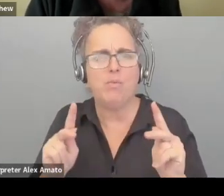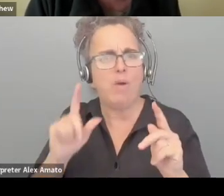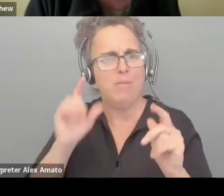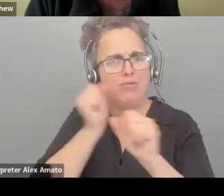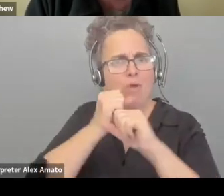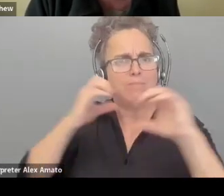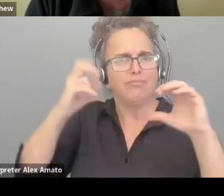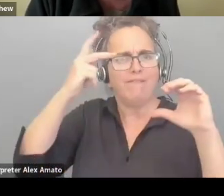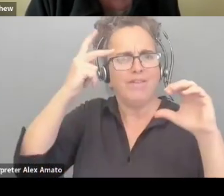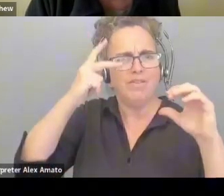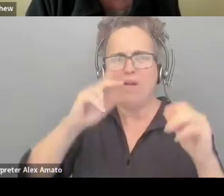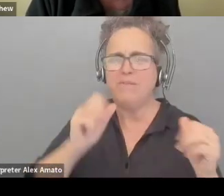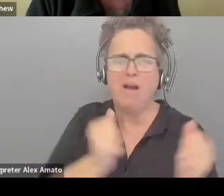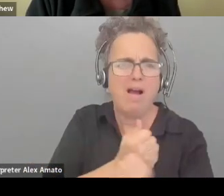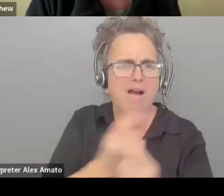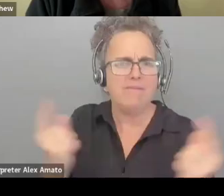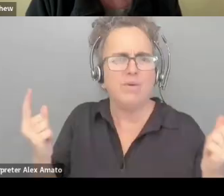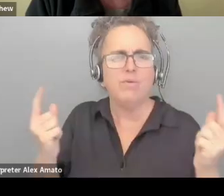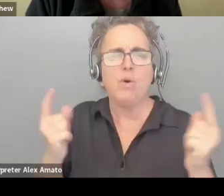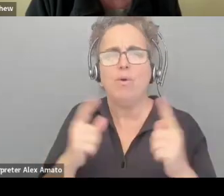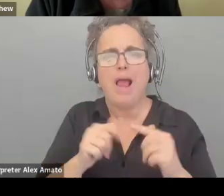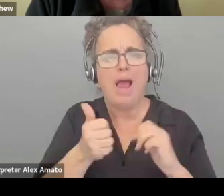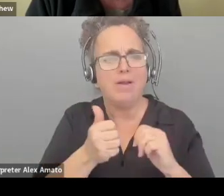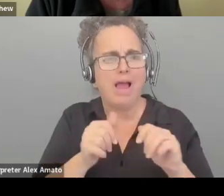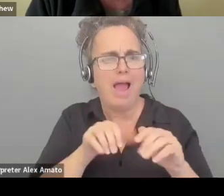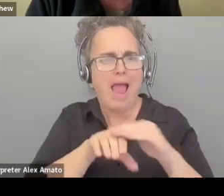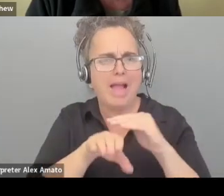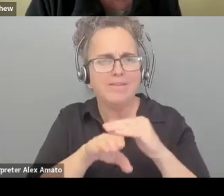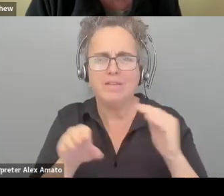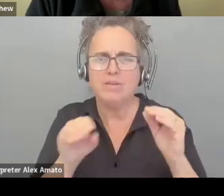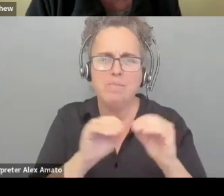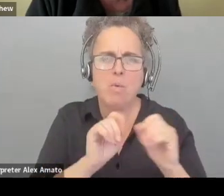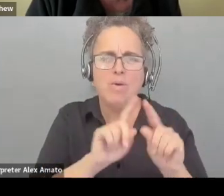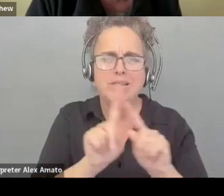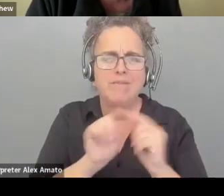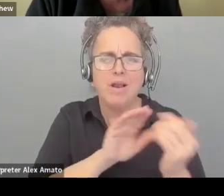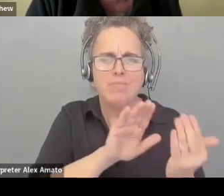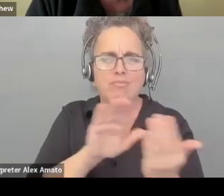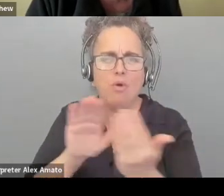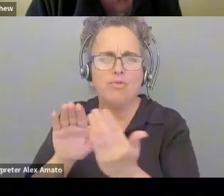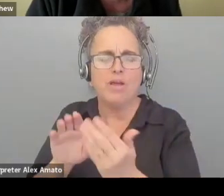multi-modally. Sheri Wells-Jensen who is part of AstroAccess